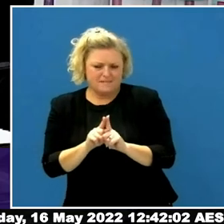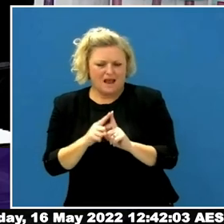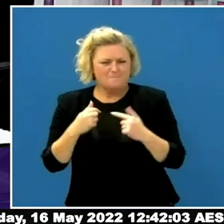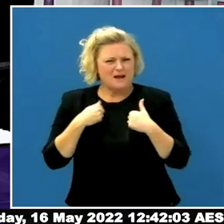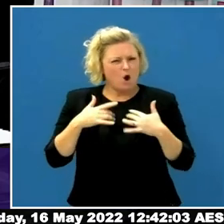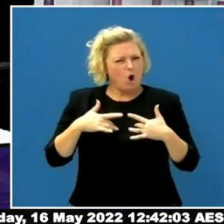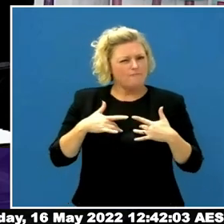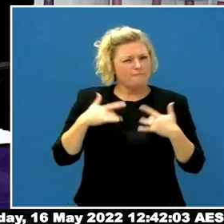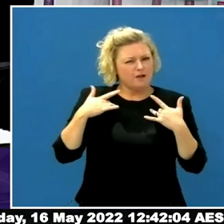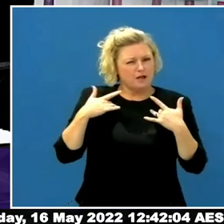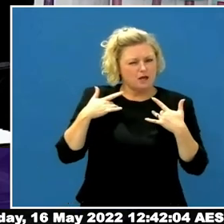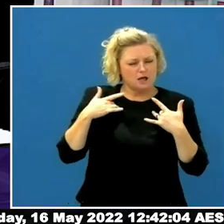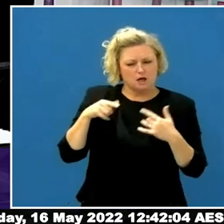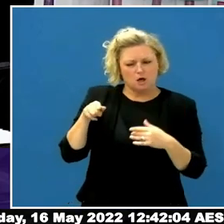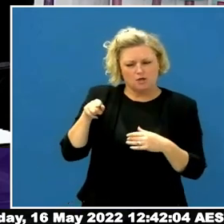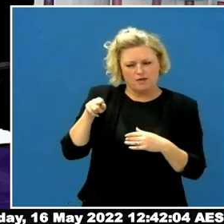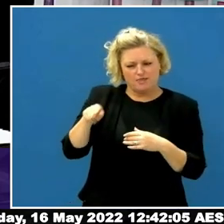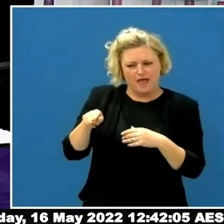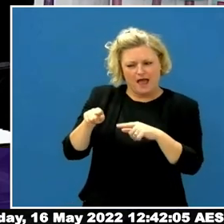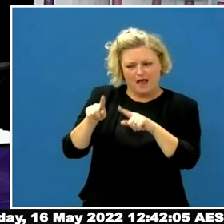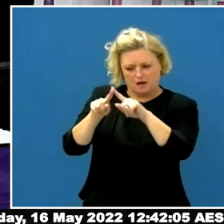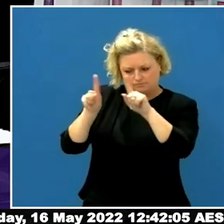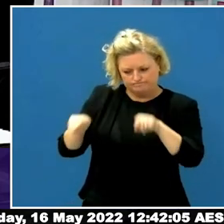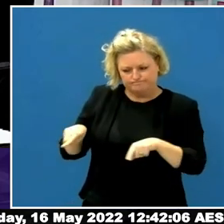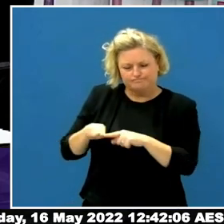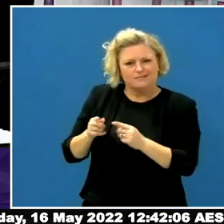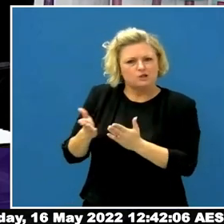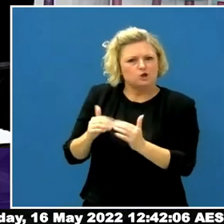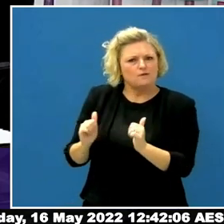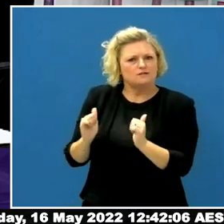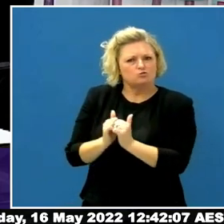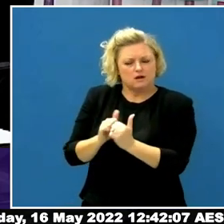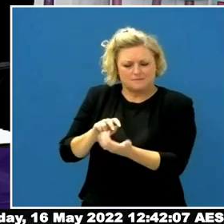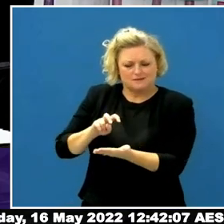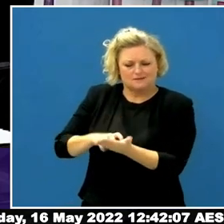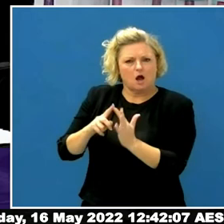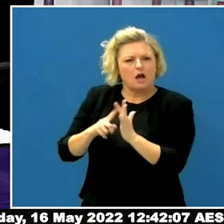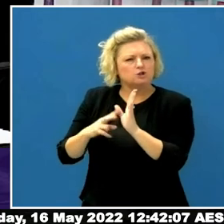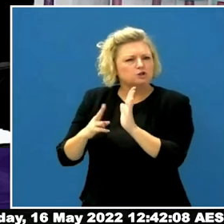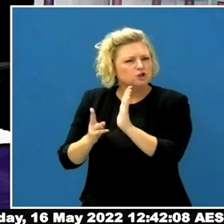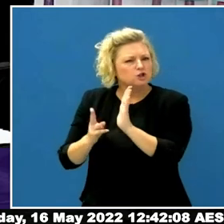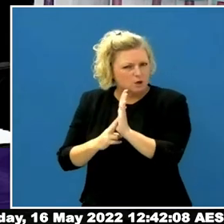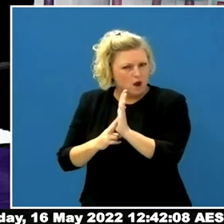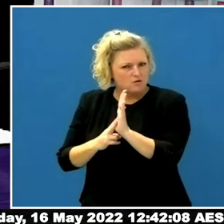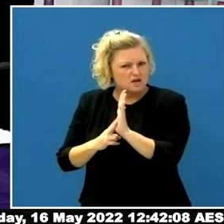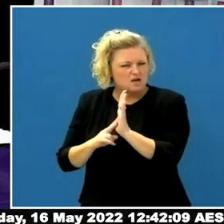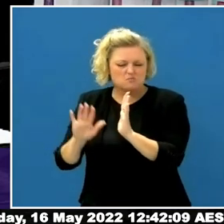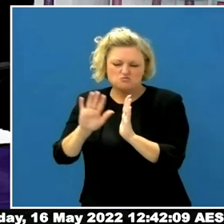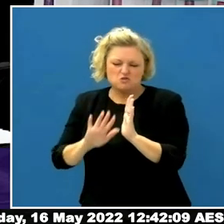signed on about 3 January or thereabouts 2020, the number 12 probably a mistake, the